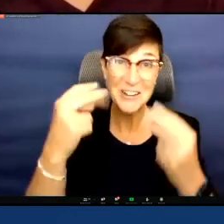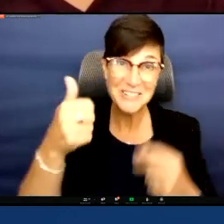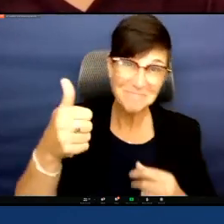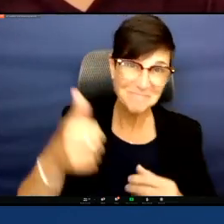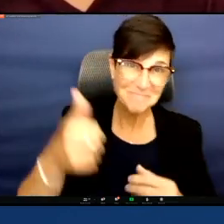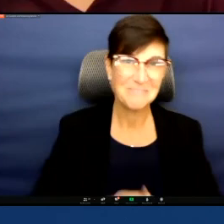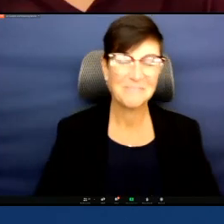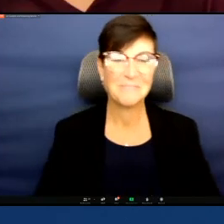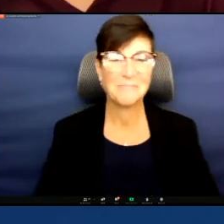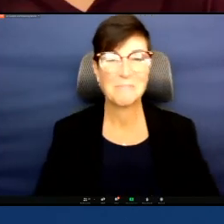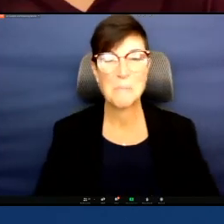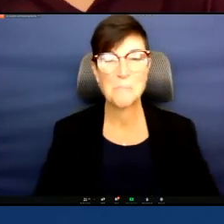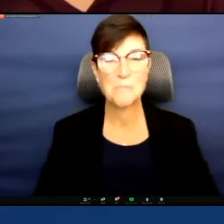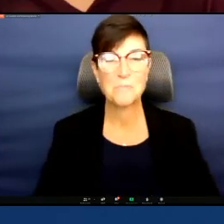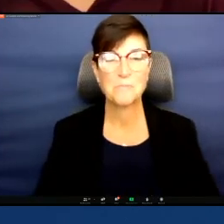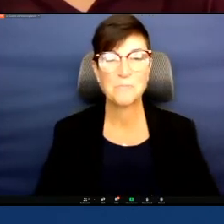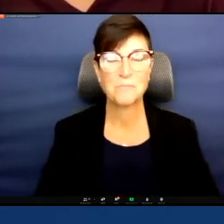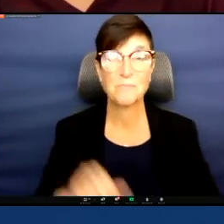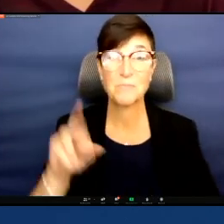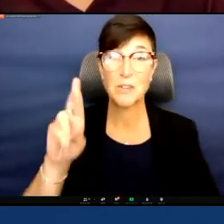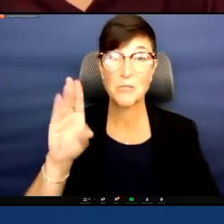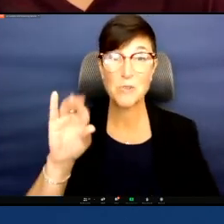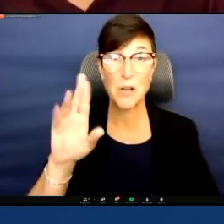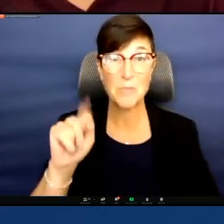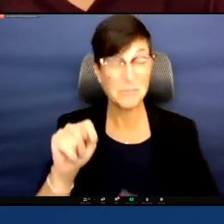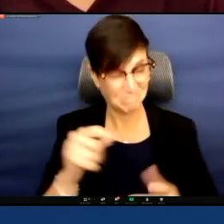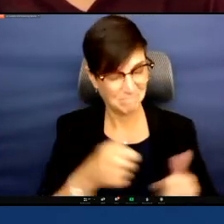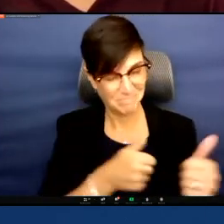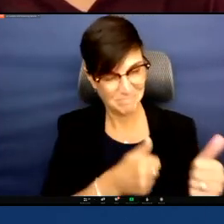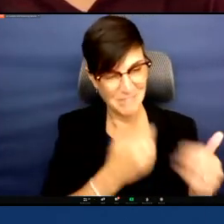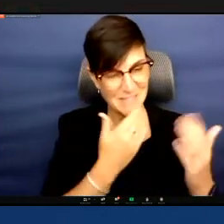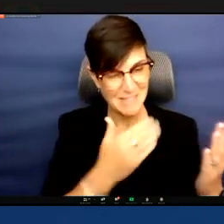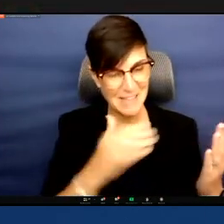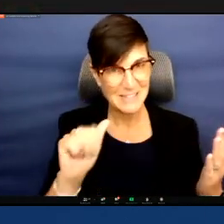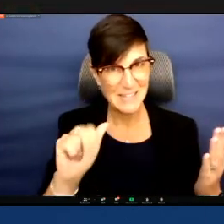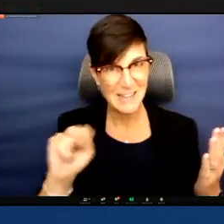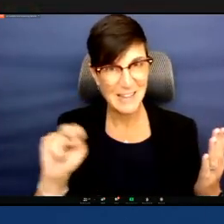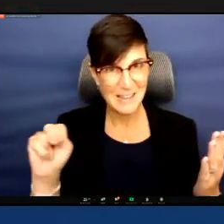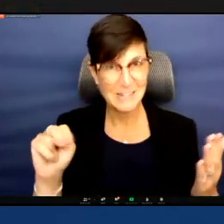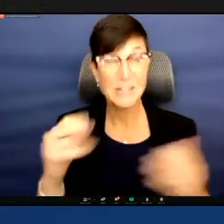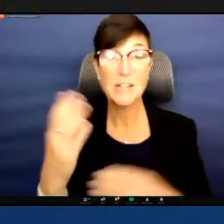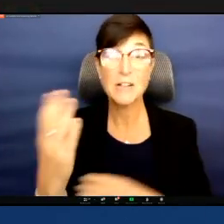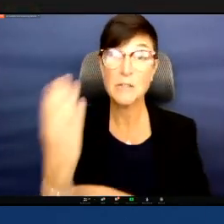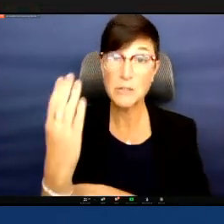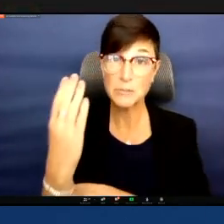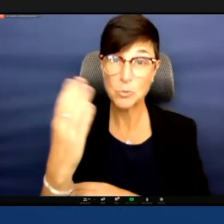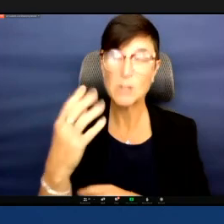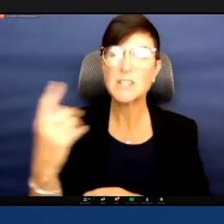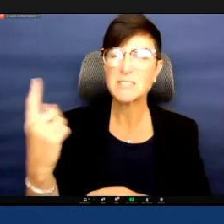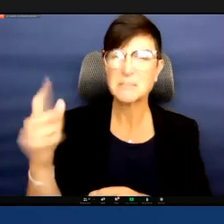Great. Thank you, Liane. So this morning again, we'll be introducing somebody, deliver that budget information to all of you.